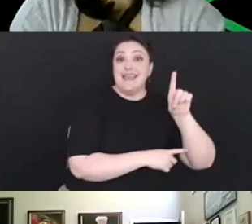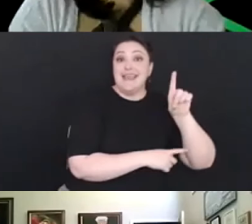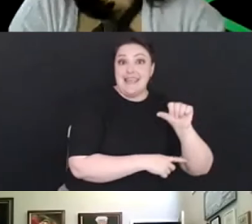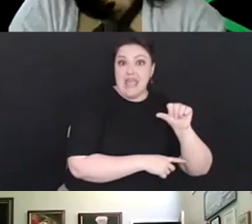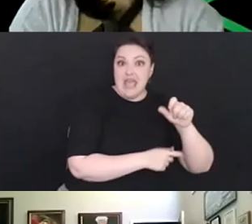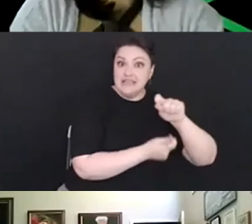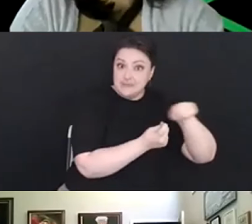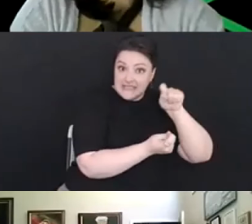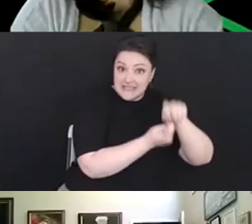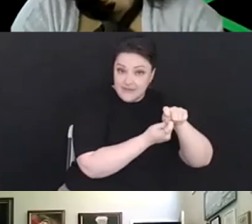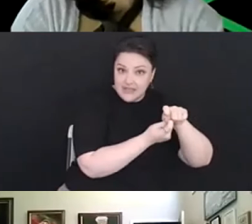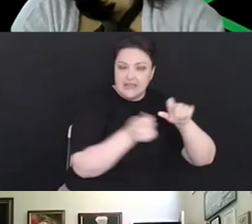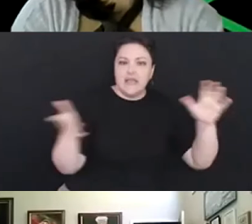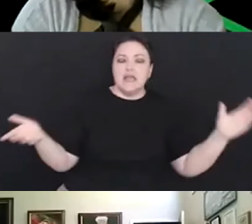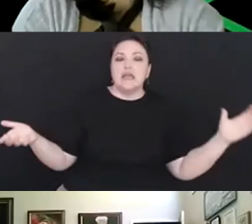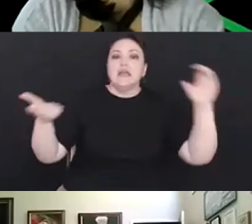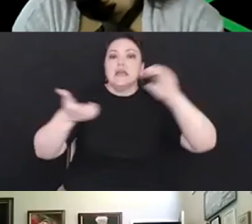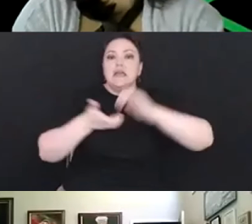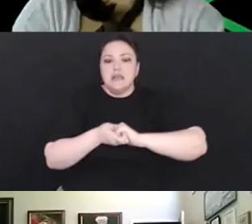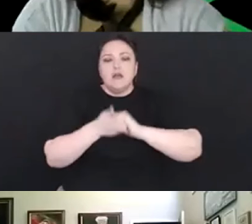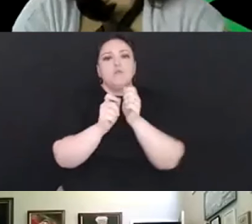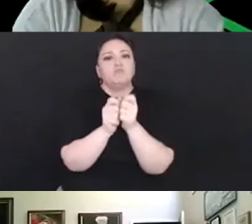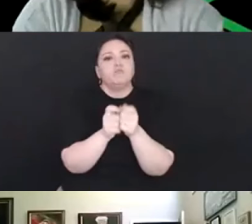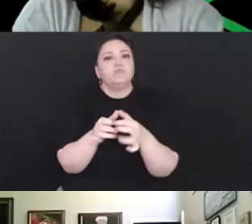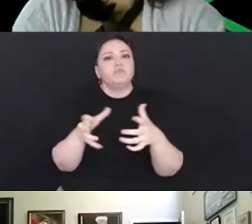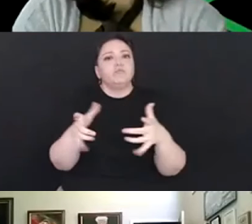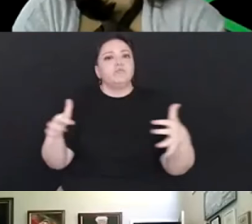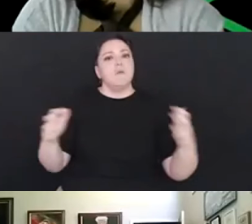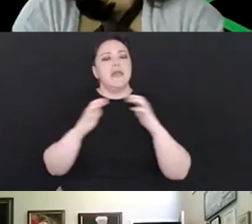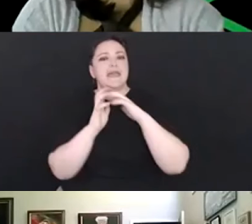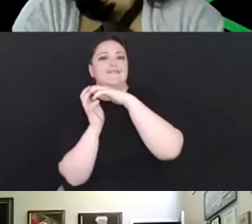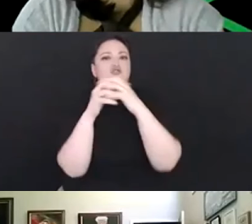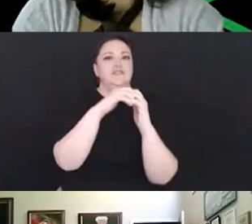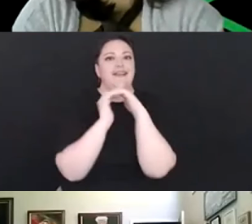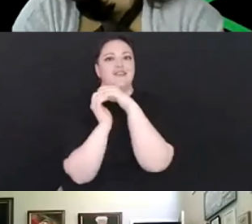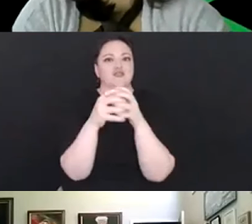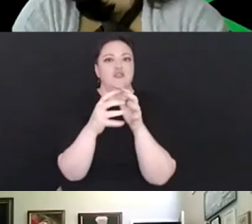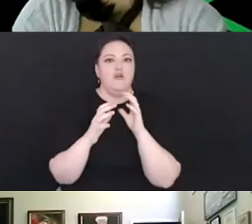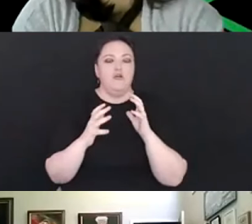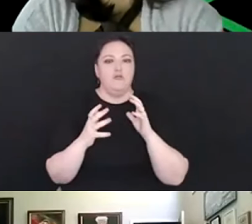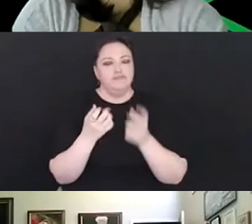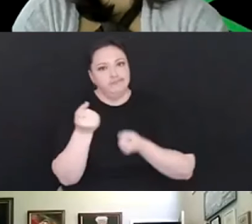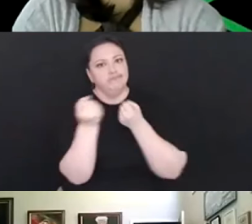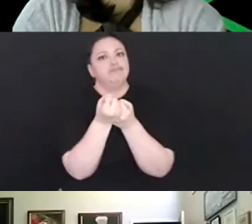grow to accommodate an intersectional conversation about what par, why participation in public